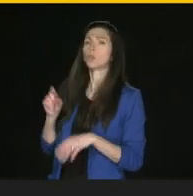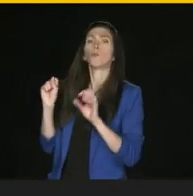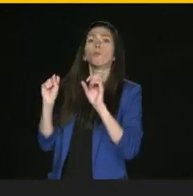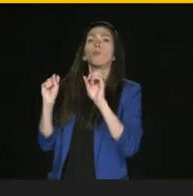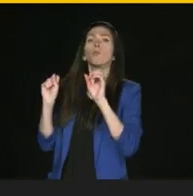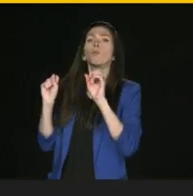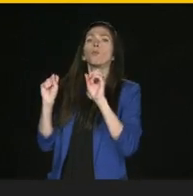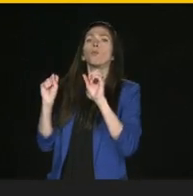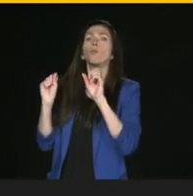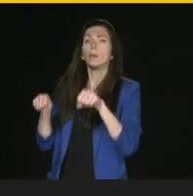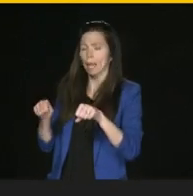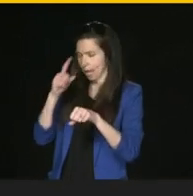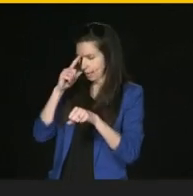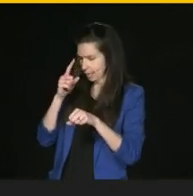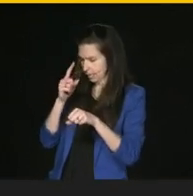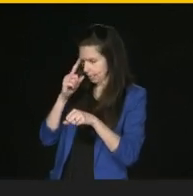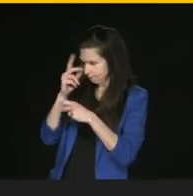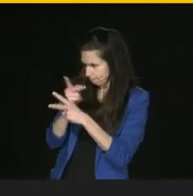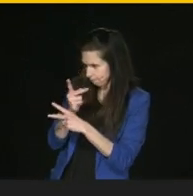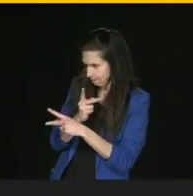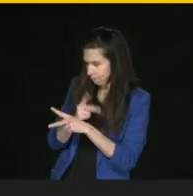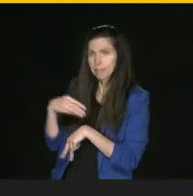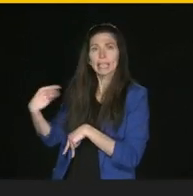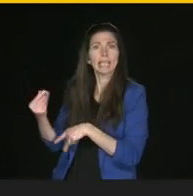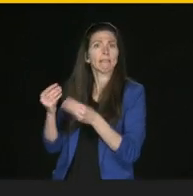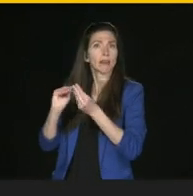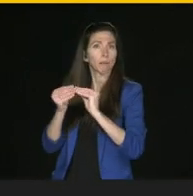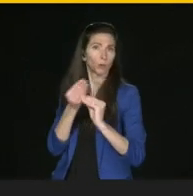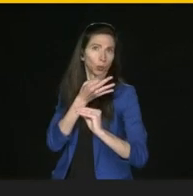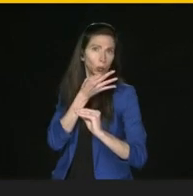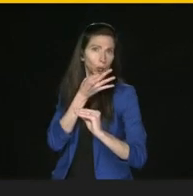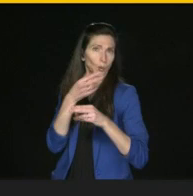PROVIDE THOSE -- THOSE NUMBERS